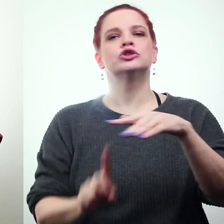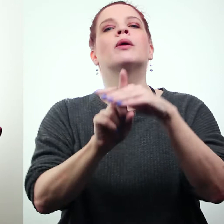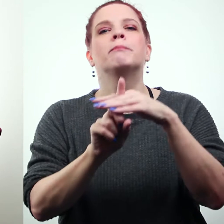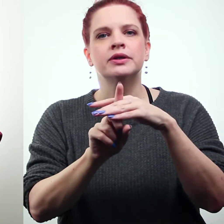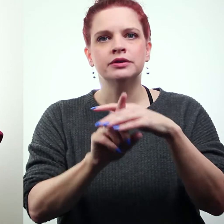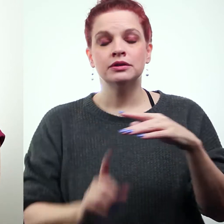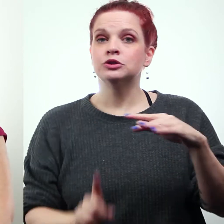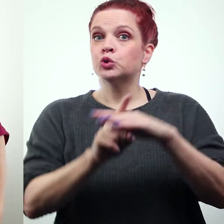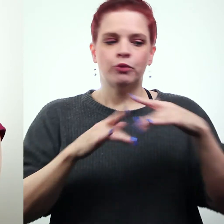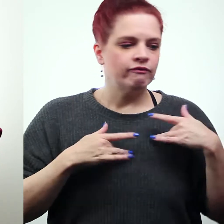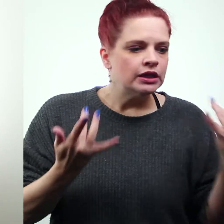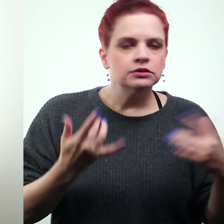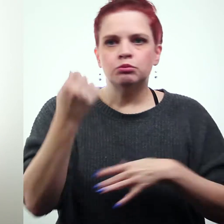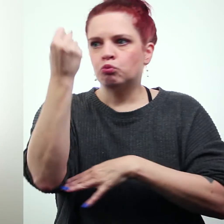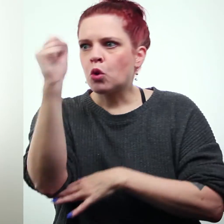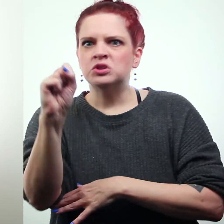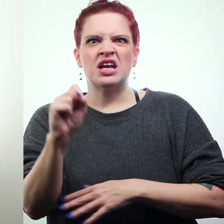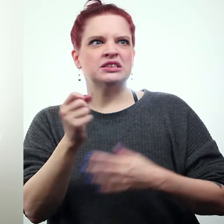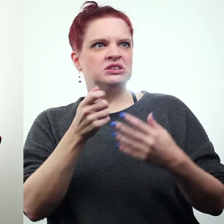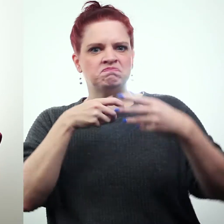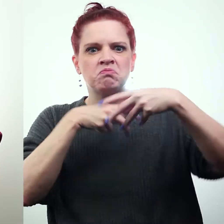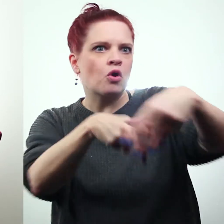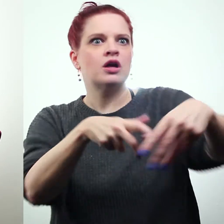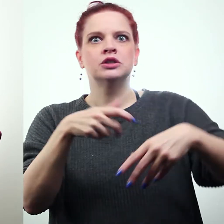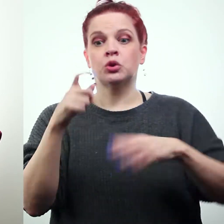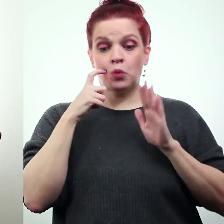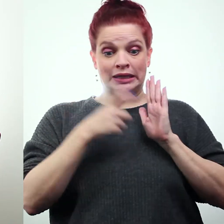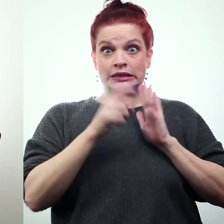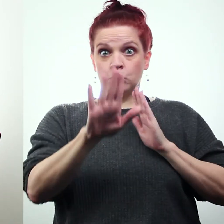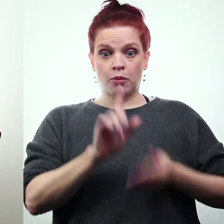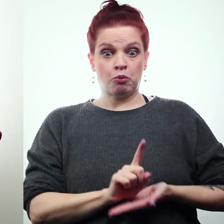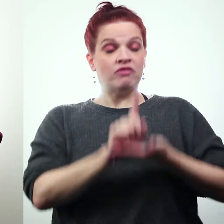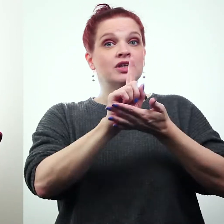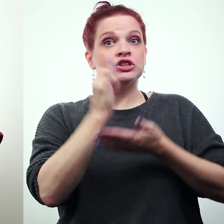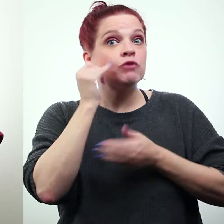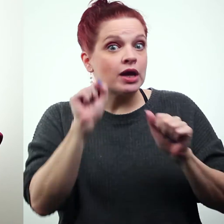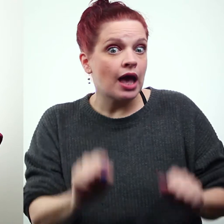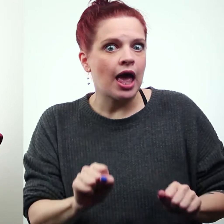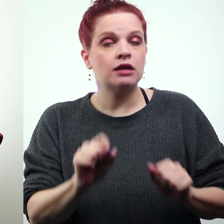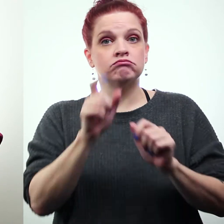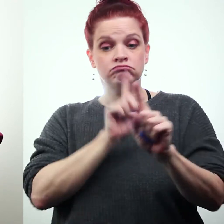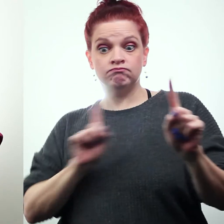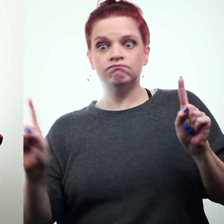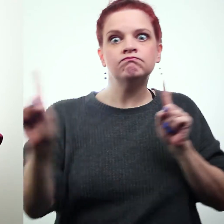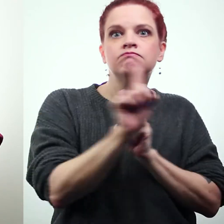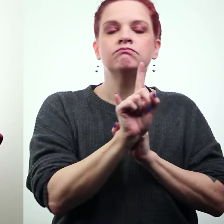Show up to events, show up to protests, show up to rallies, recognize your privilege and if you can and if it's safe enough, put yourself in the